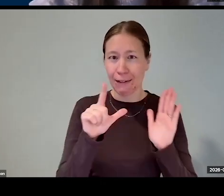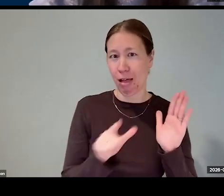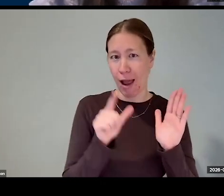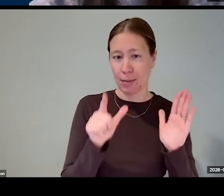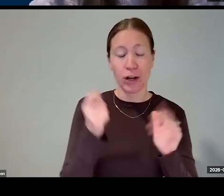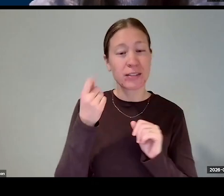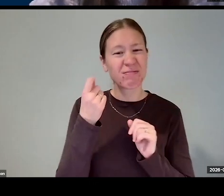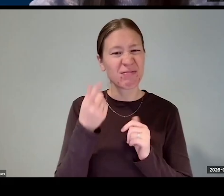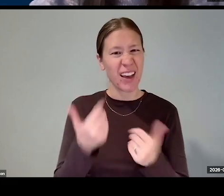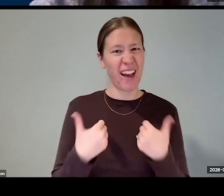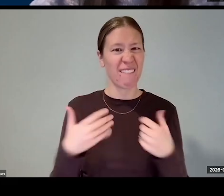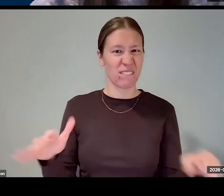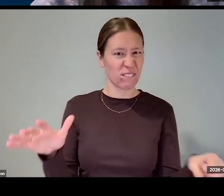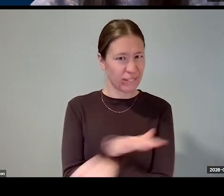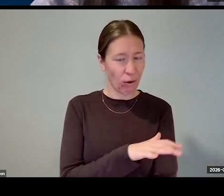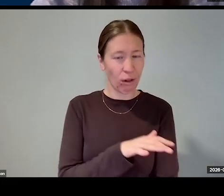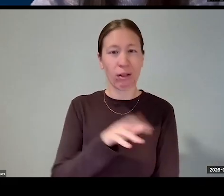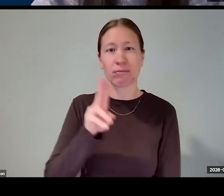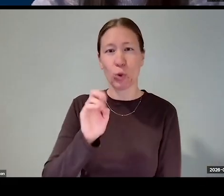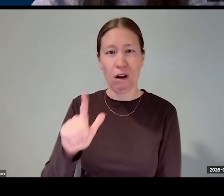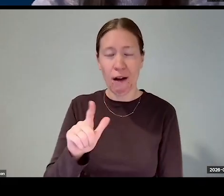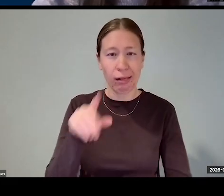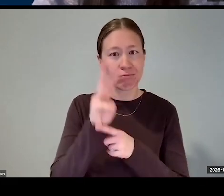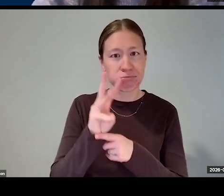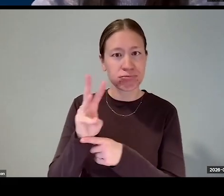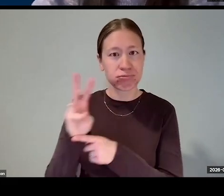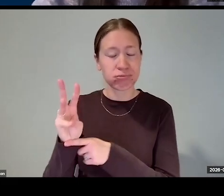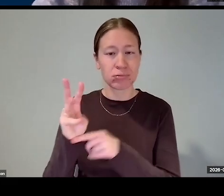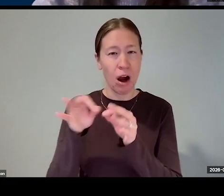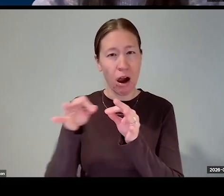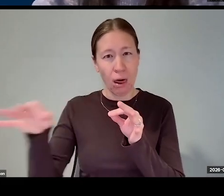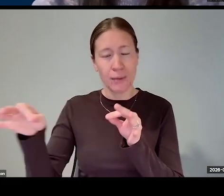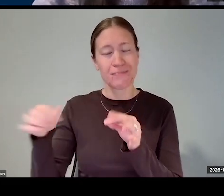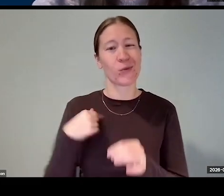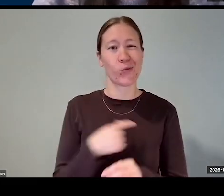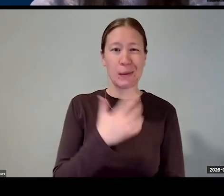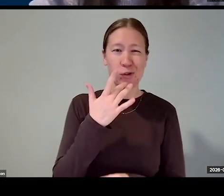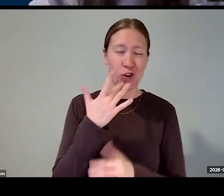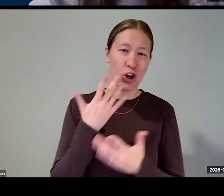So what we wanna do is provide more descriptive link text for each of these.